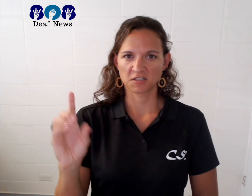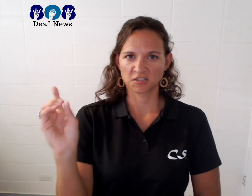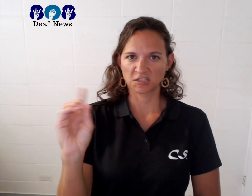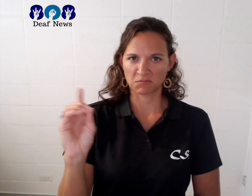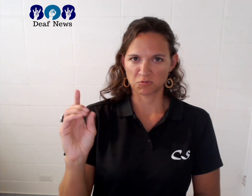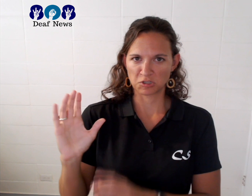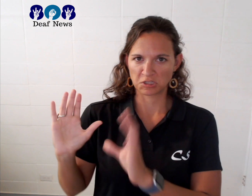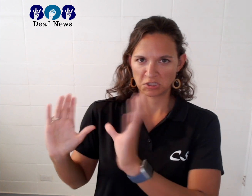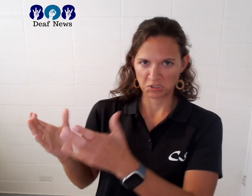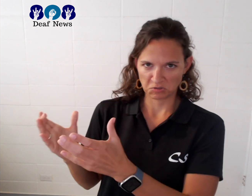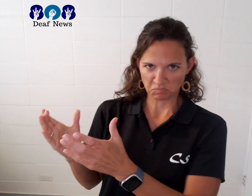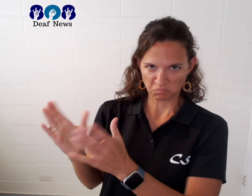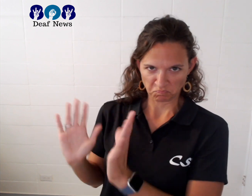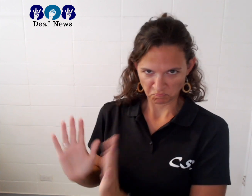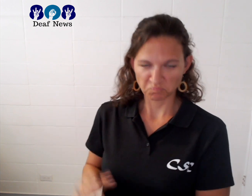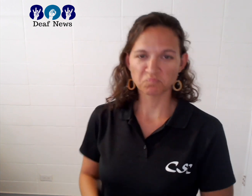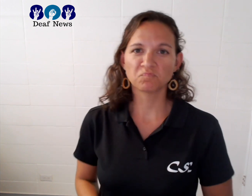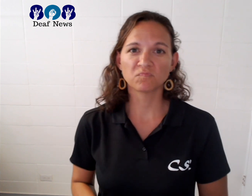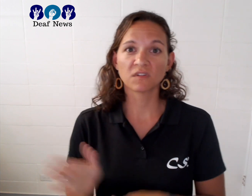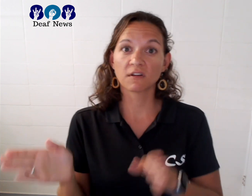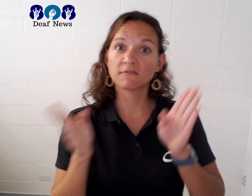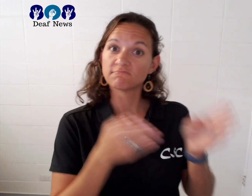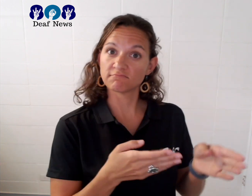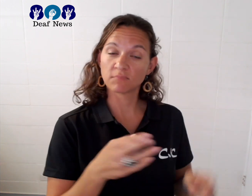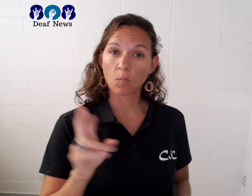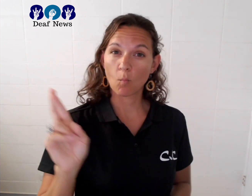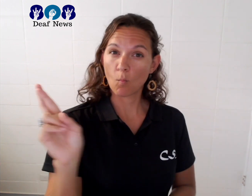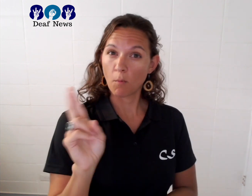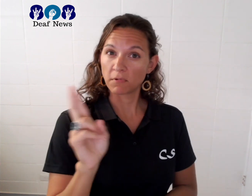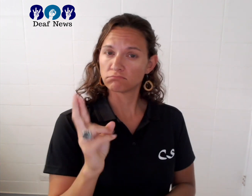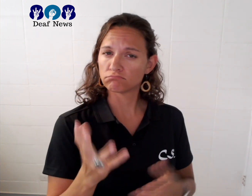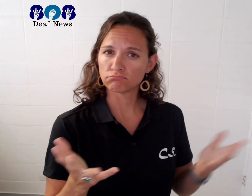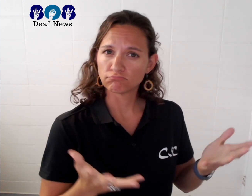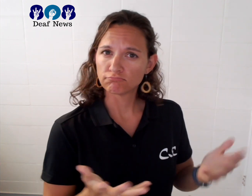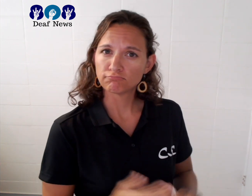So that was the democratic side of those individuals who are running. Now those that